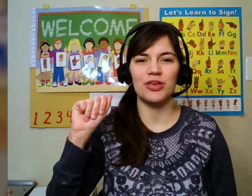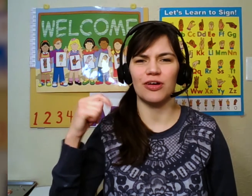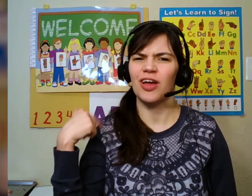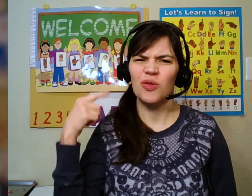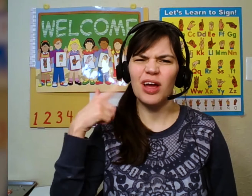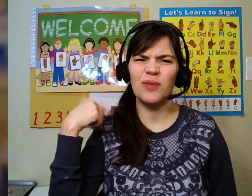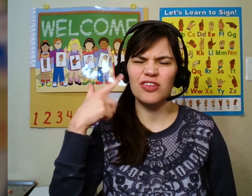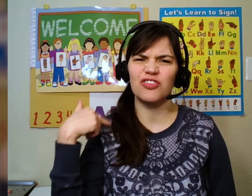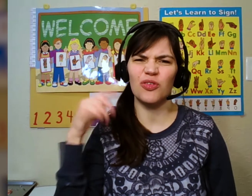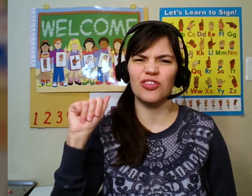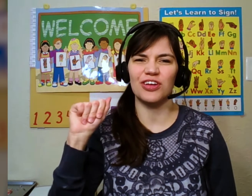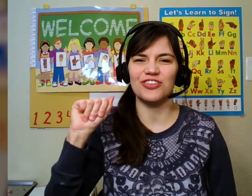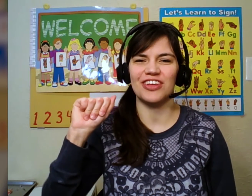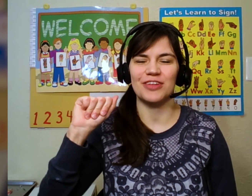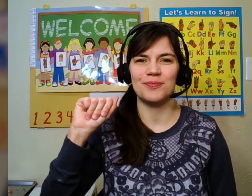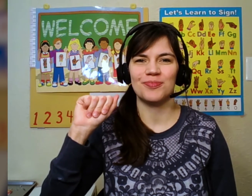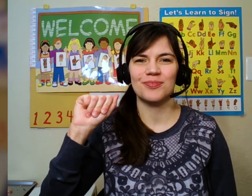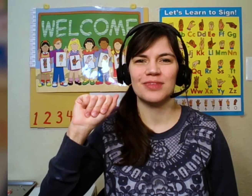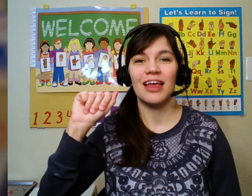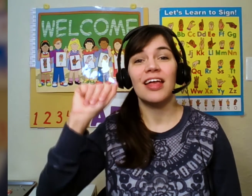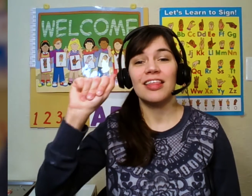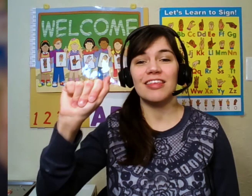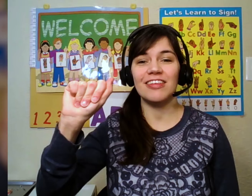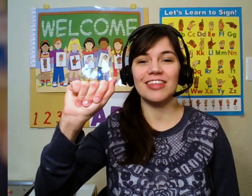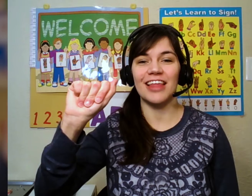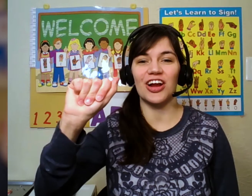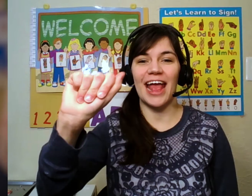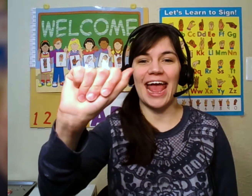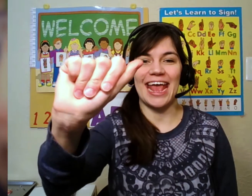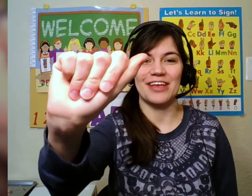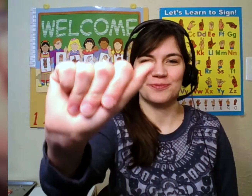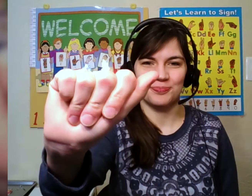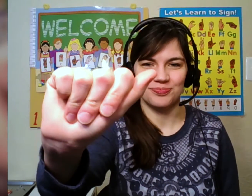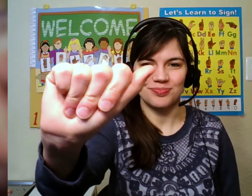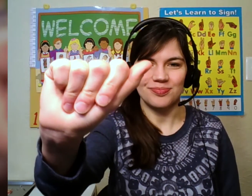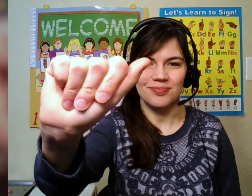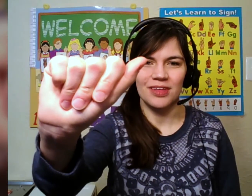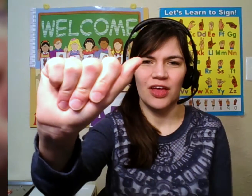up here right around your shoulder and your chin. This is the letter A. You